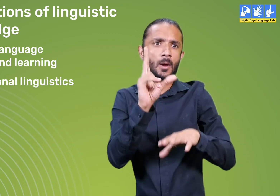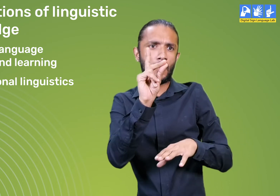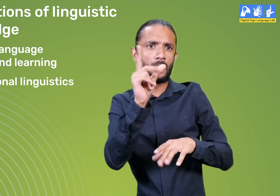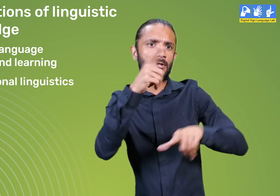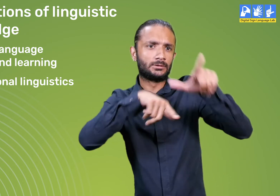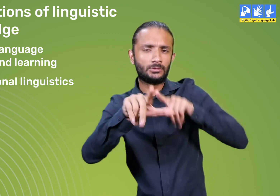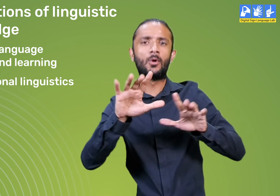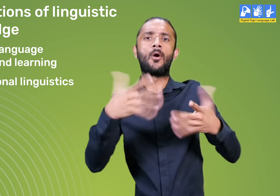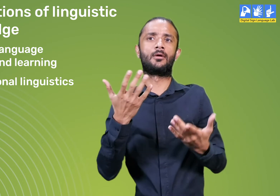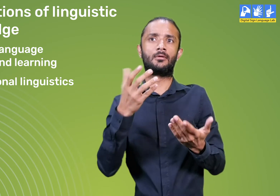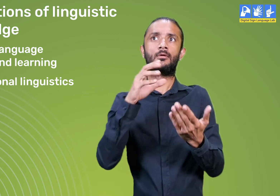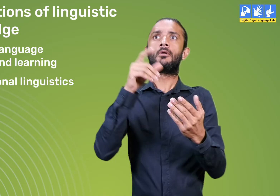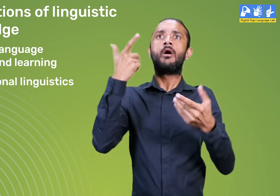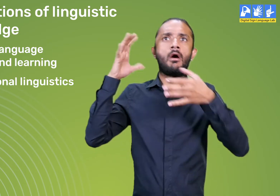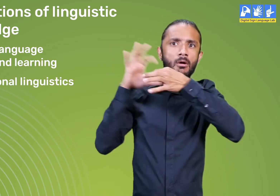and then apply the language knowledge,